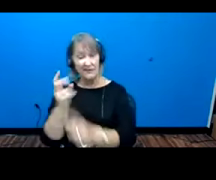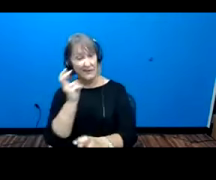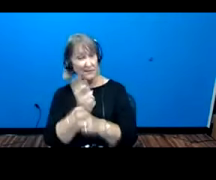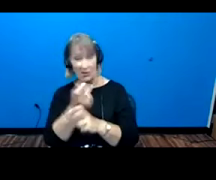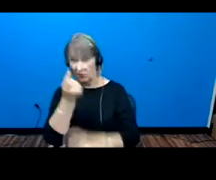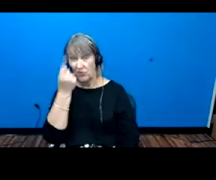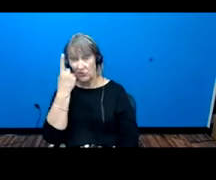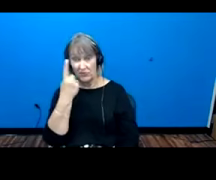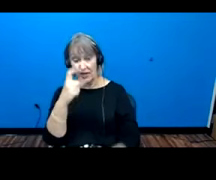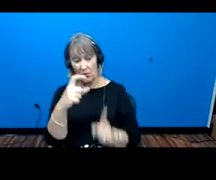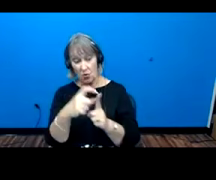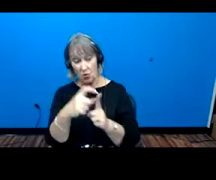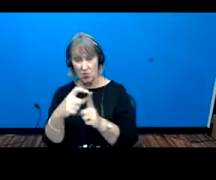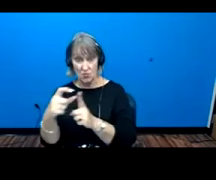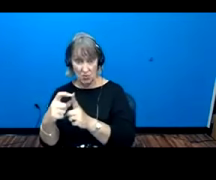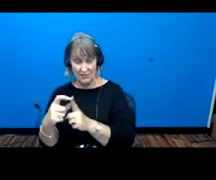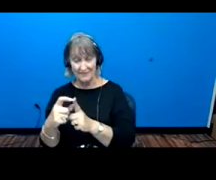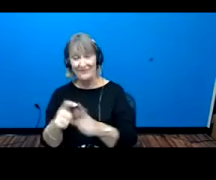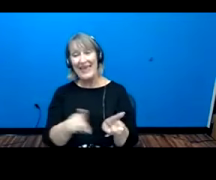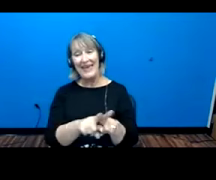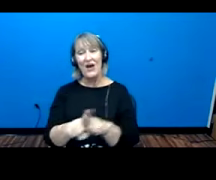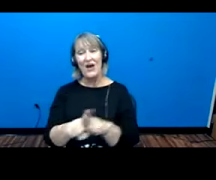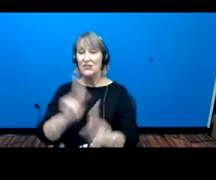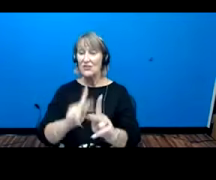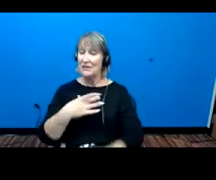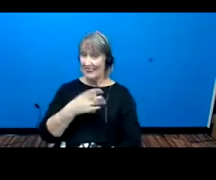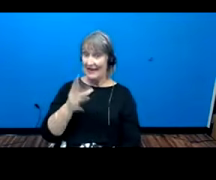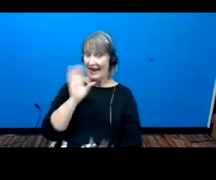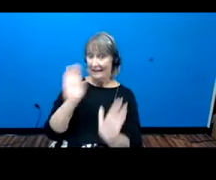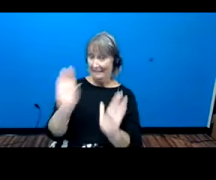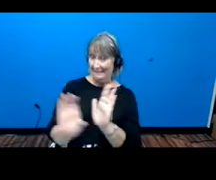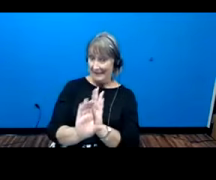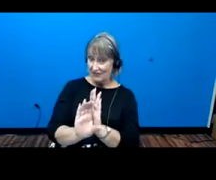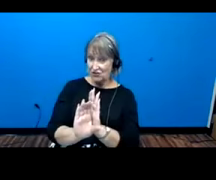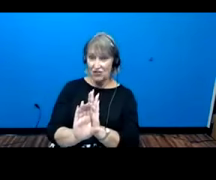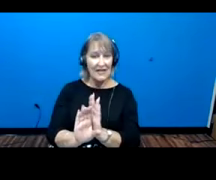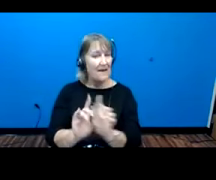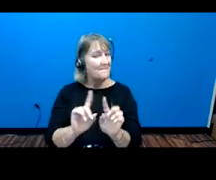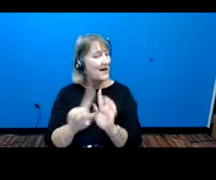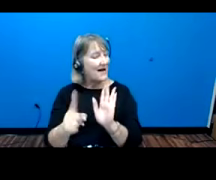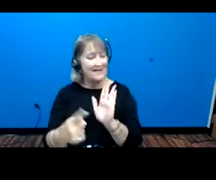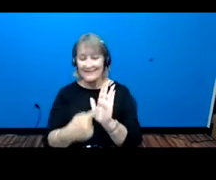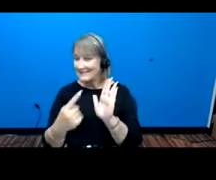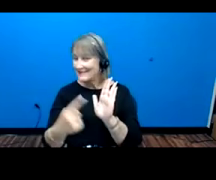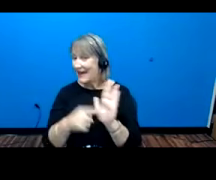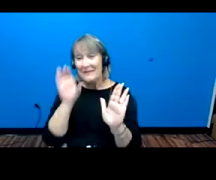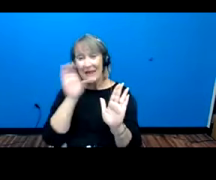And also participants, they like to have pictures, but comprehension does not seem to improve